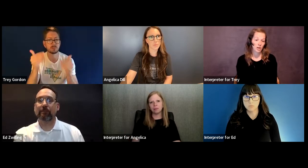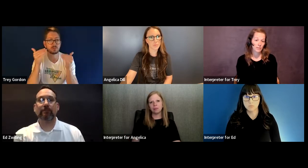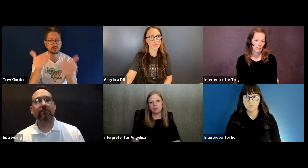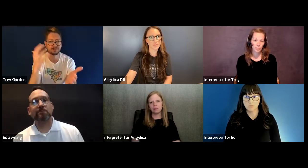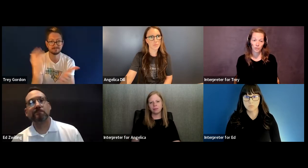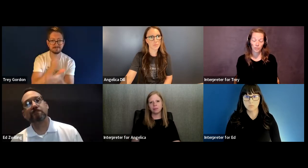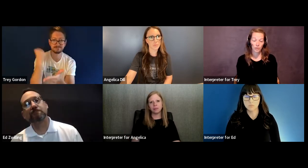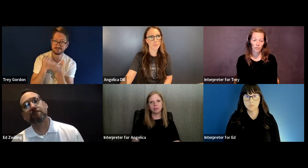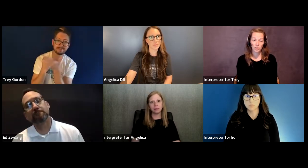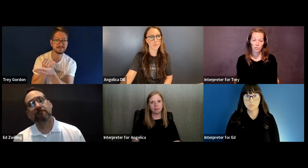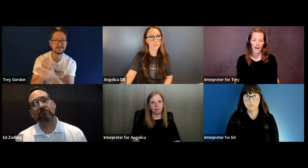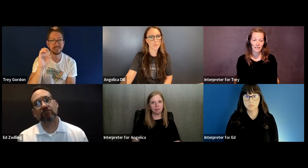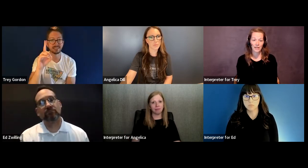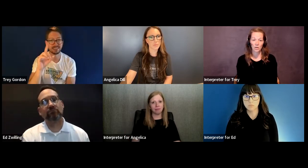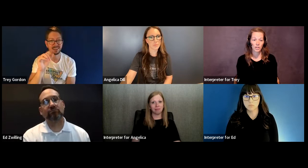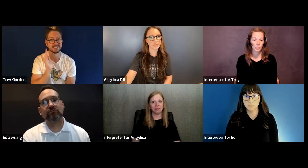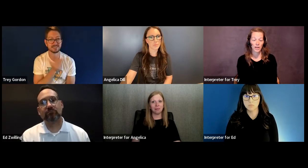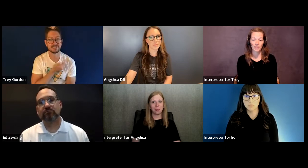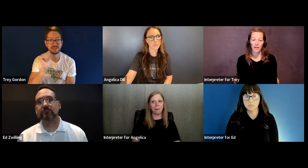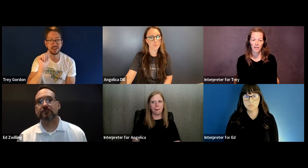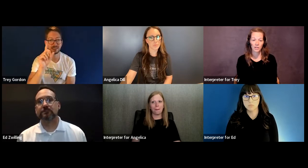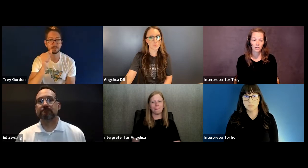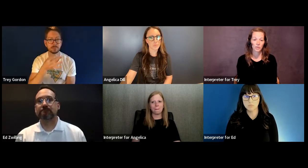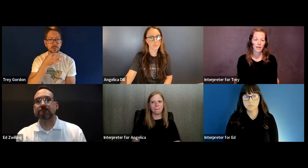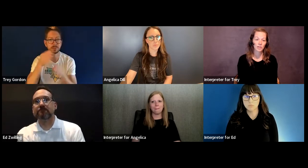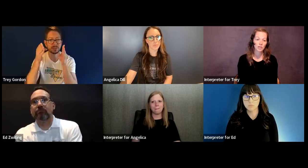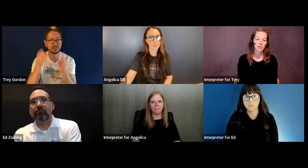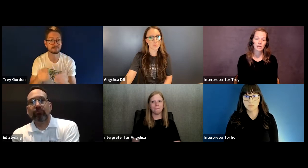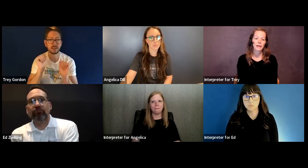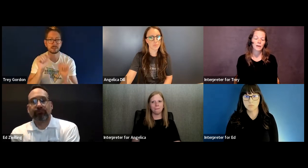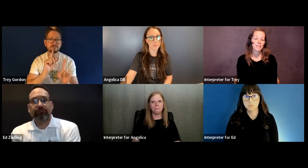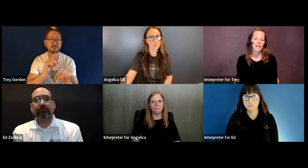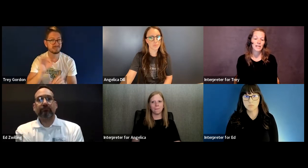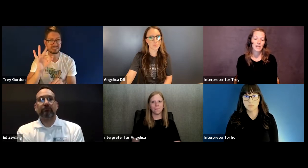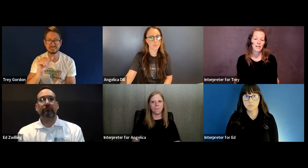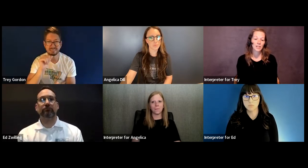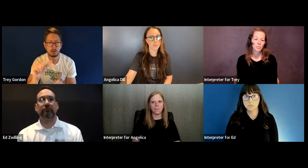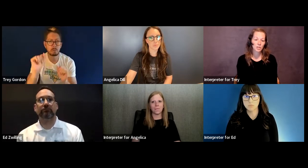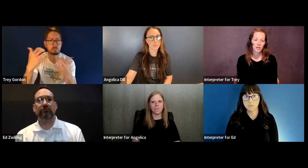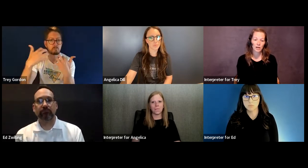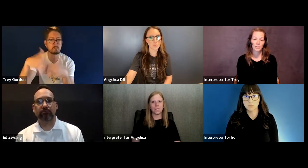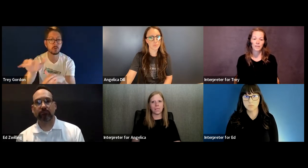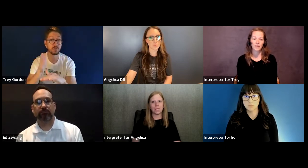members feel feel free to ask any question we have ed here to answer um he's an ada expert um if he's